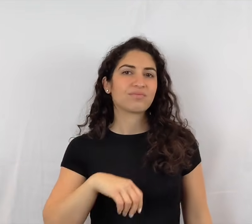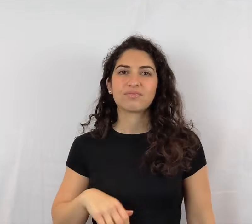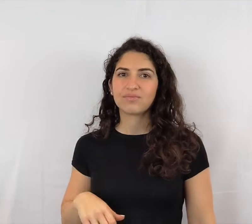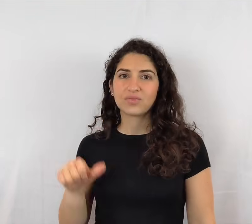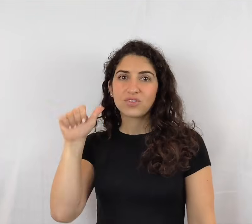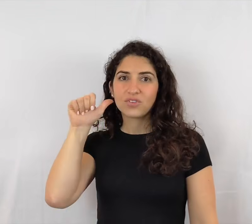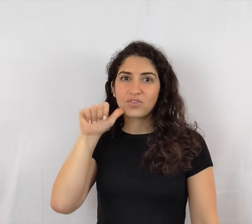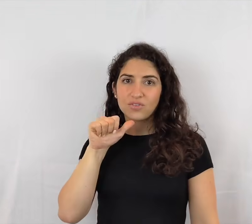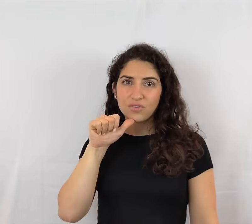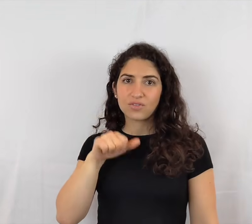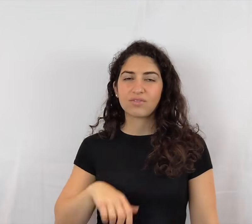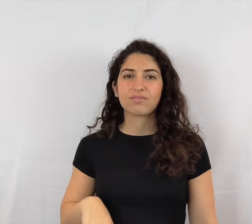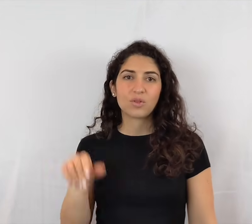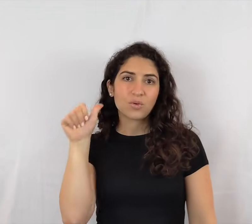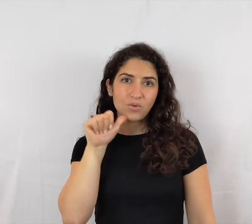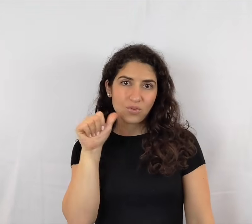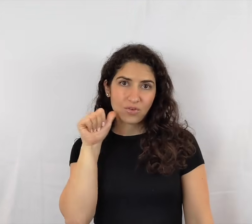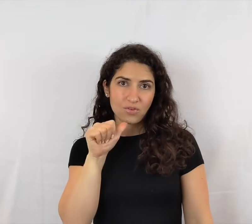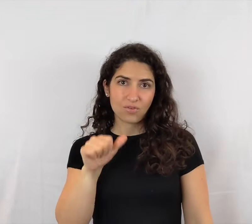GIRL or GIRL